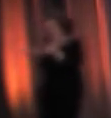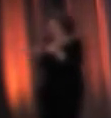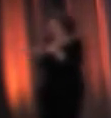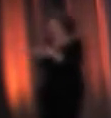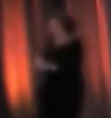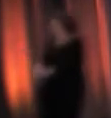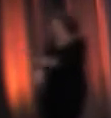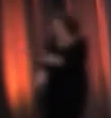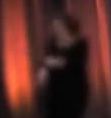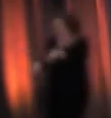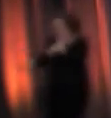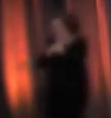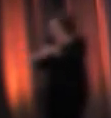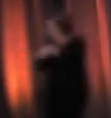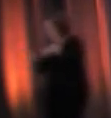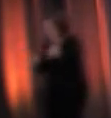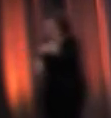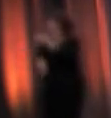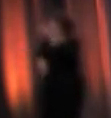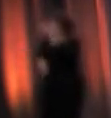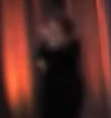across all aspects of the museological practice'.